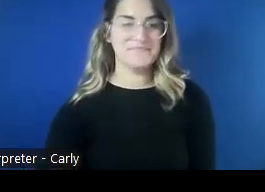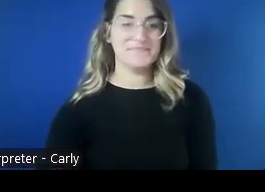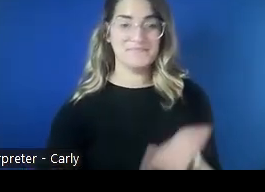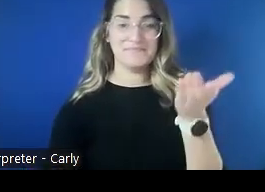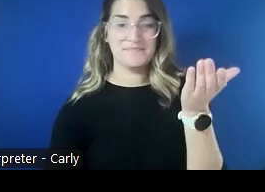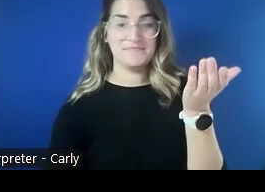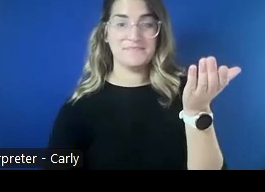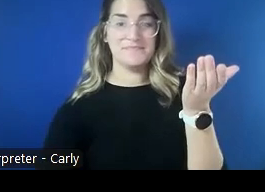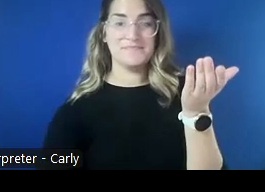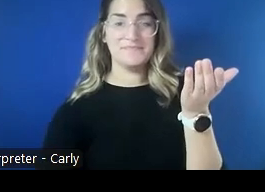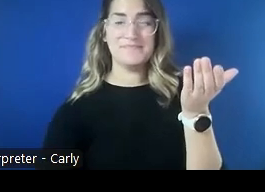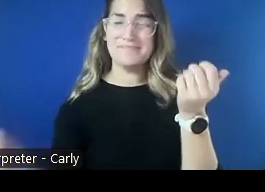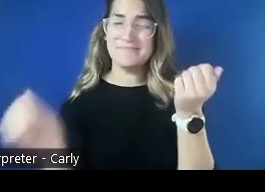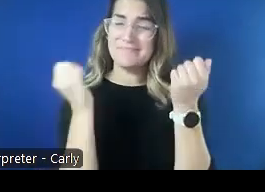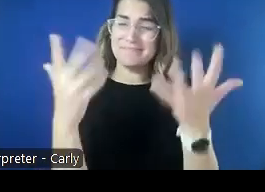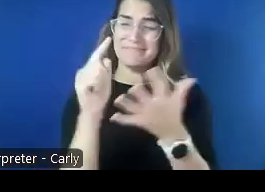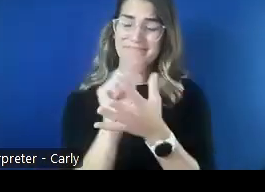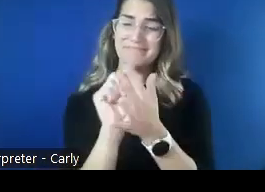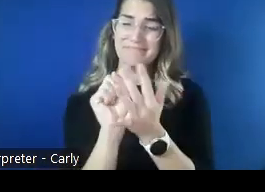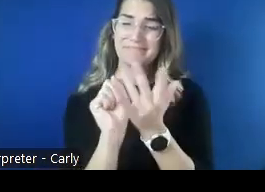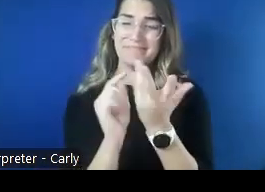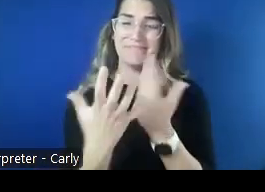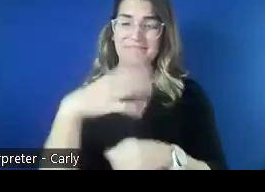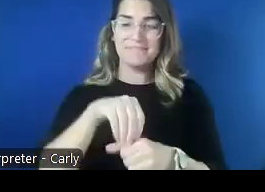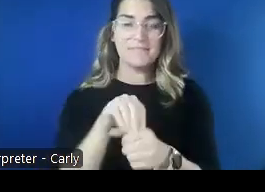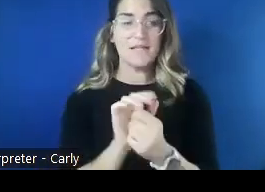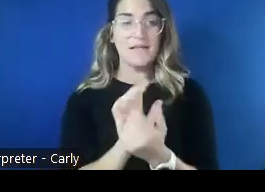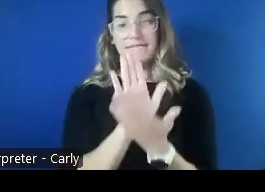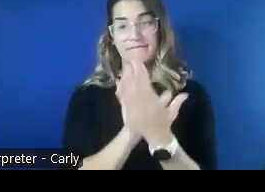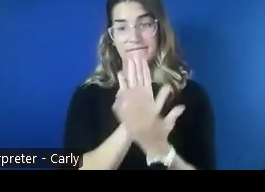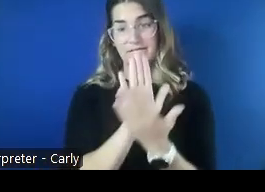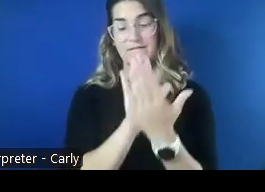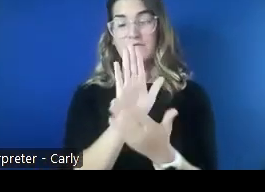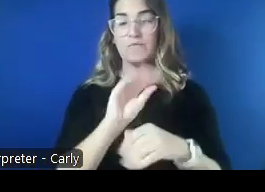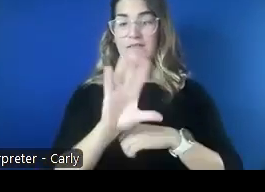kiddos in um we have individual therapies we have some group therapies we have a new